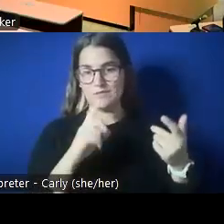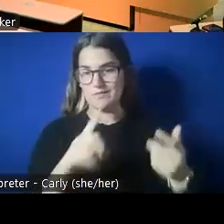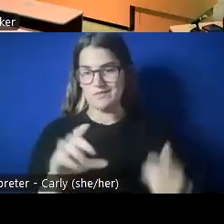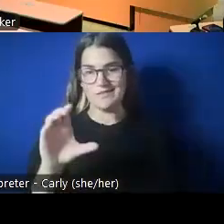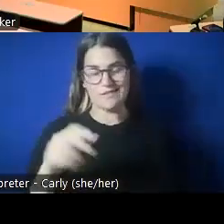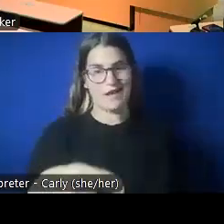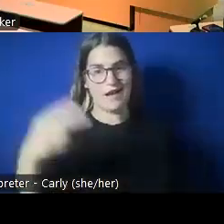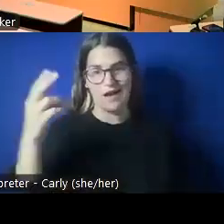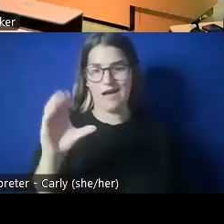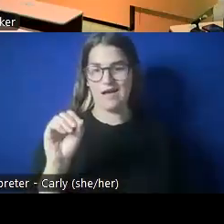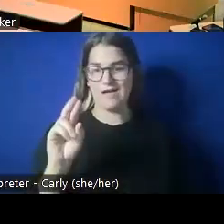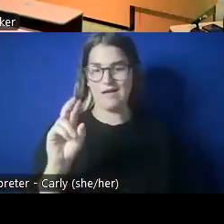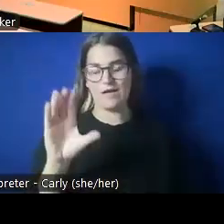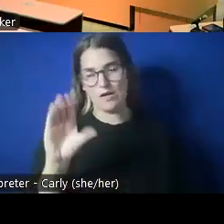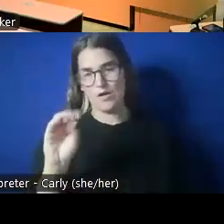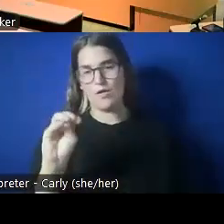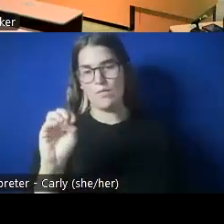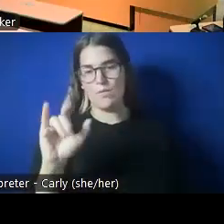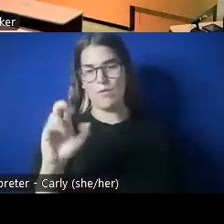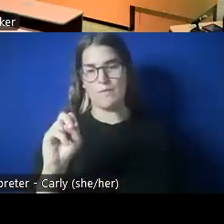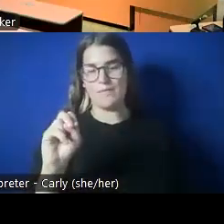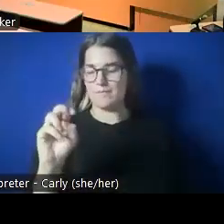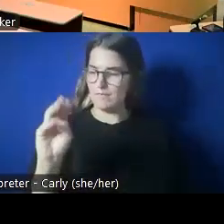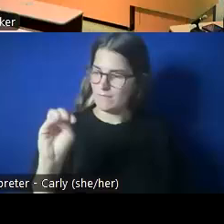a lot of ways and one of the reasons for the stability piece is just that when you start